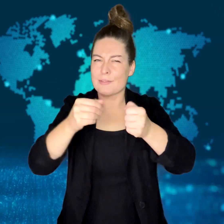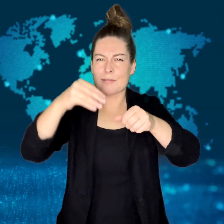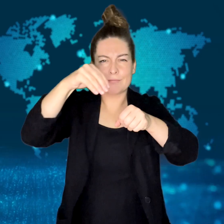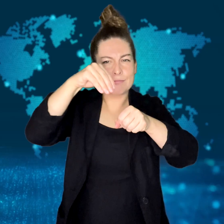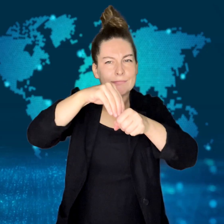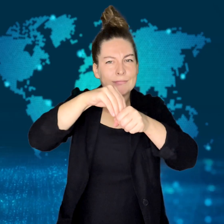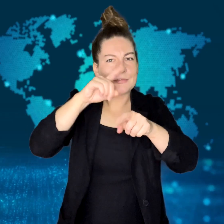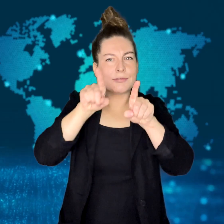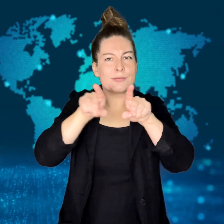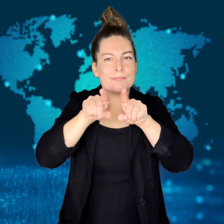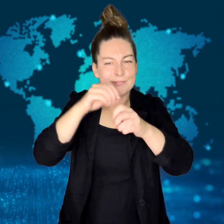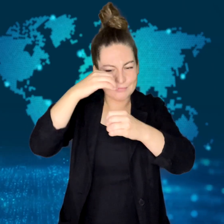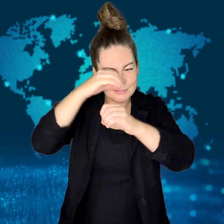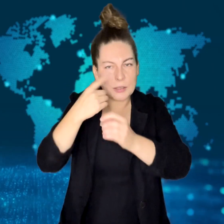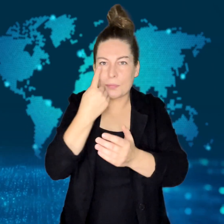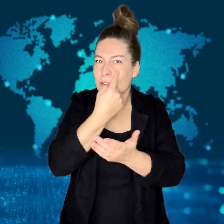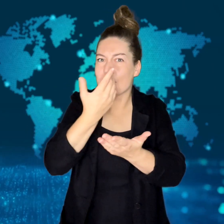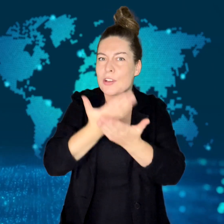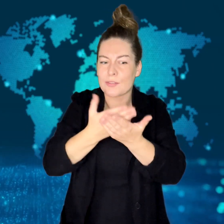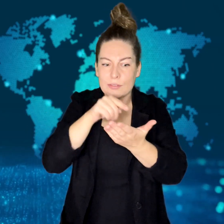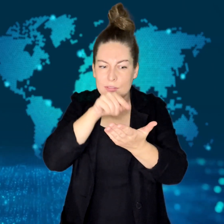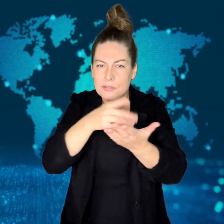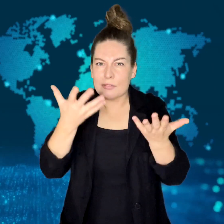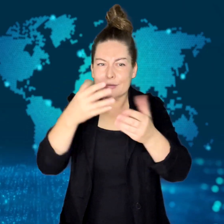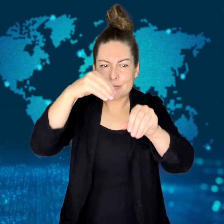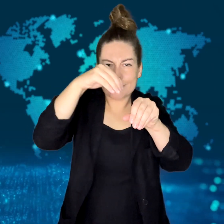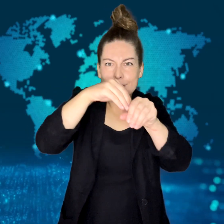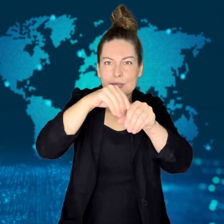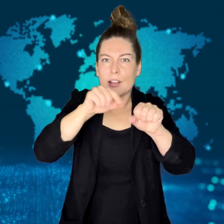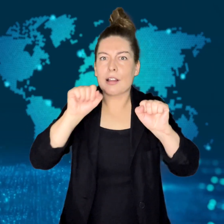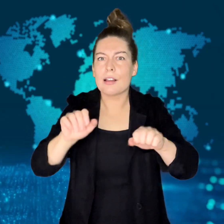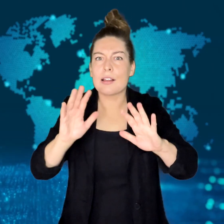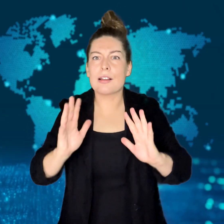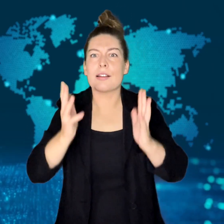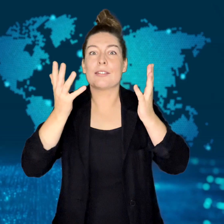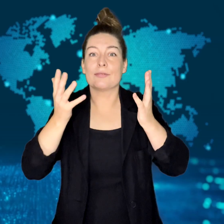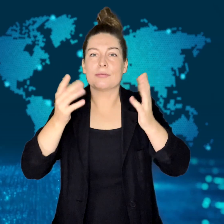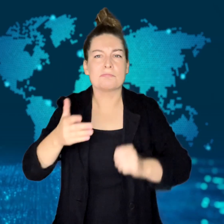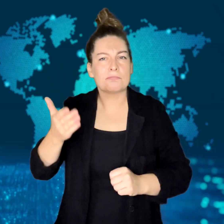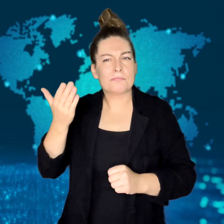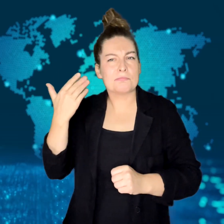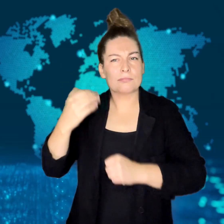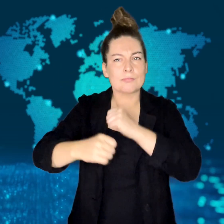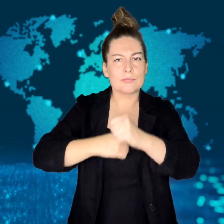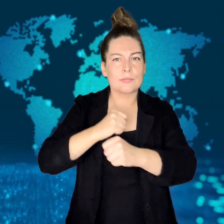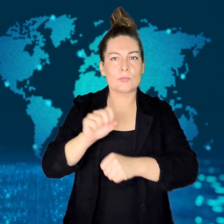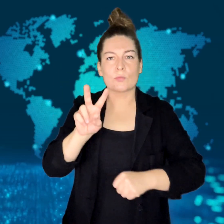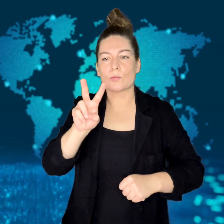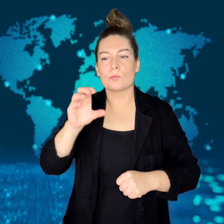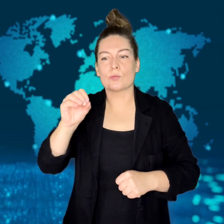of “evidence of a key ingredient for life” being found on the moon.